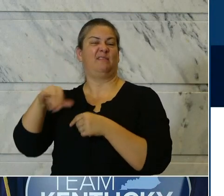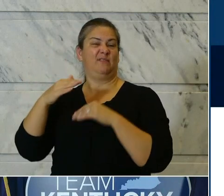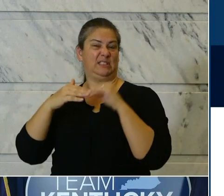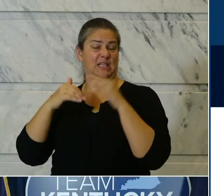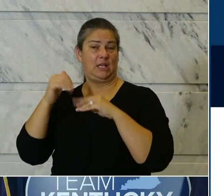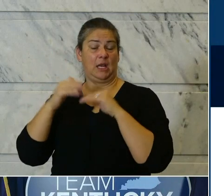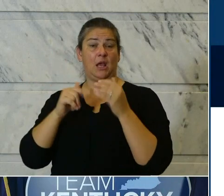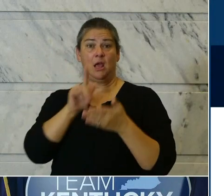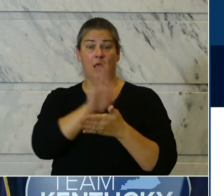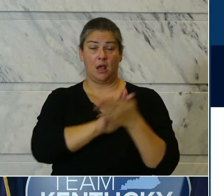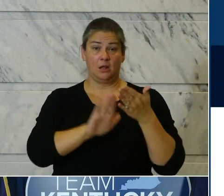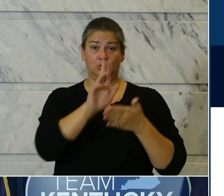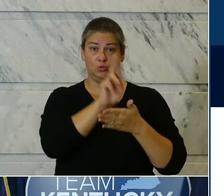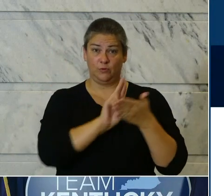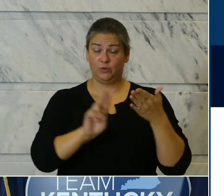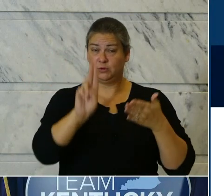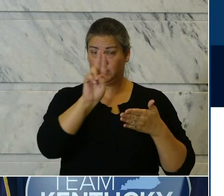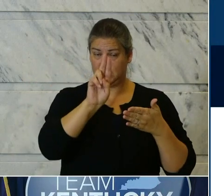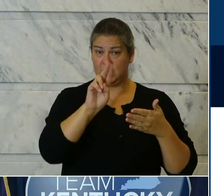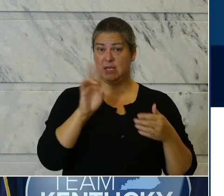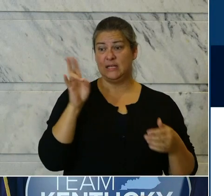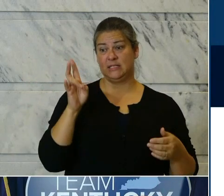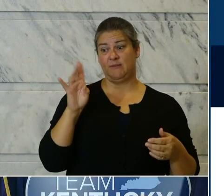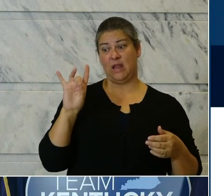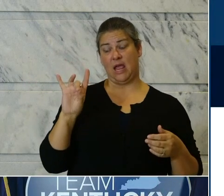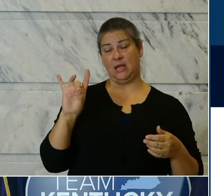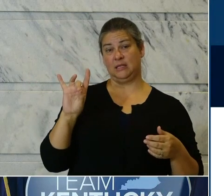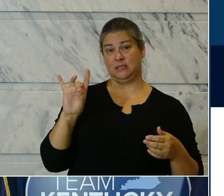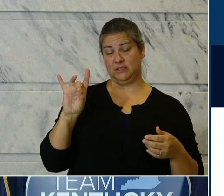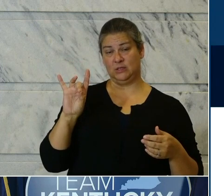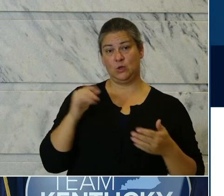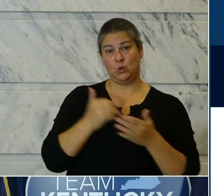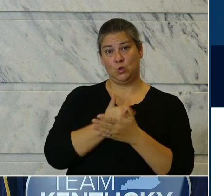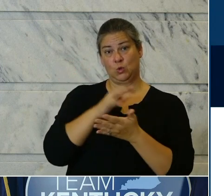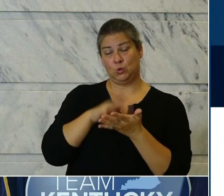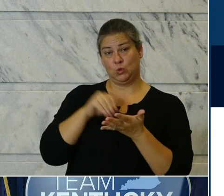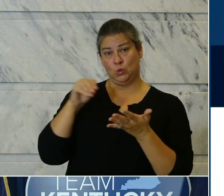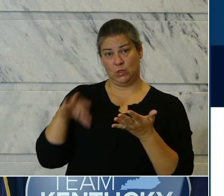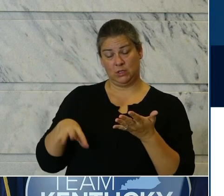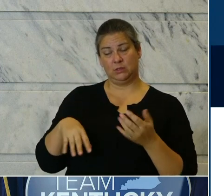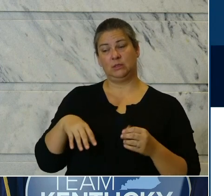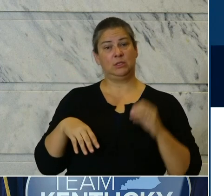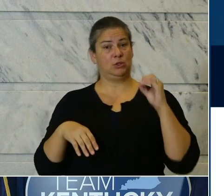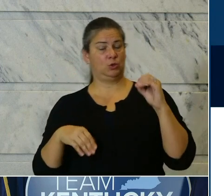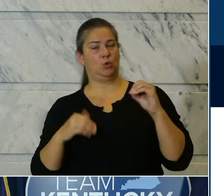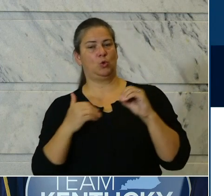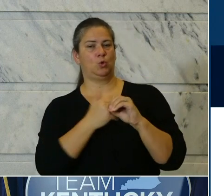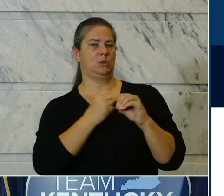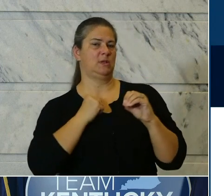FACILITY. COLLEGES AND